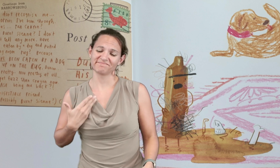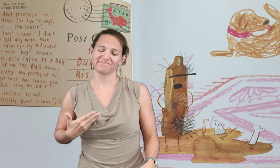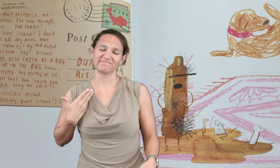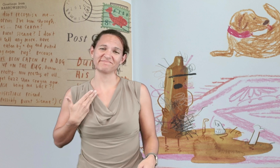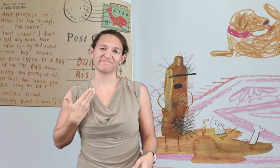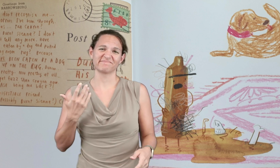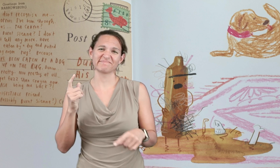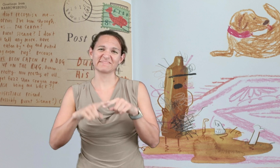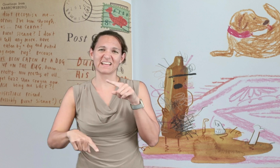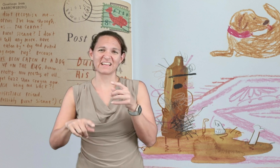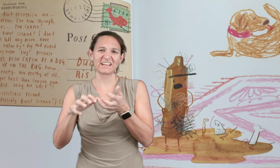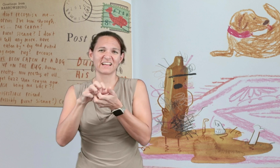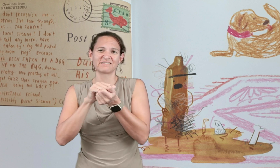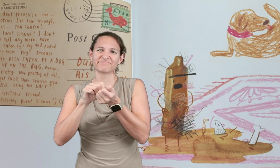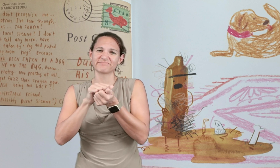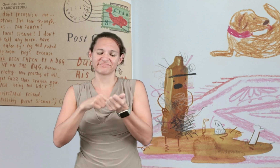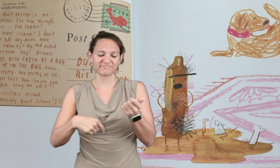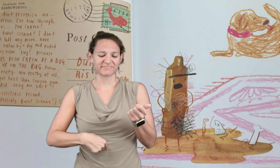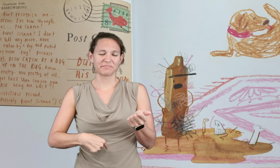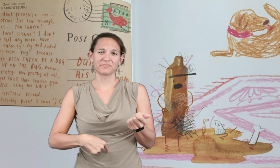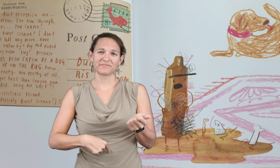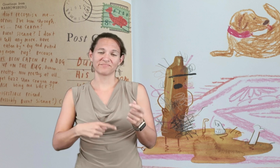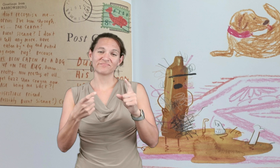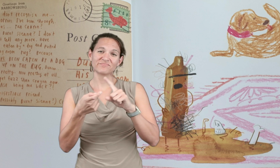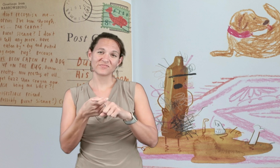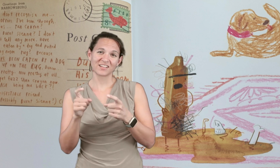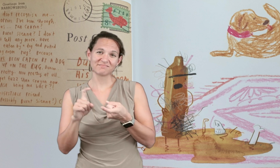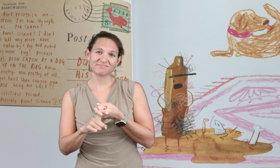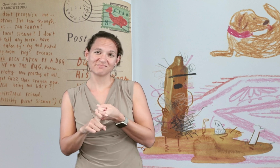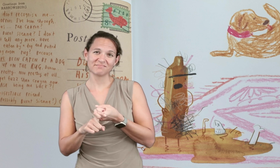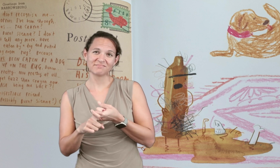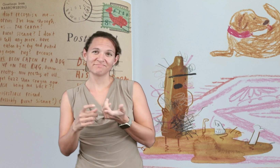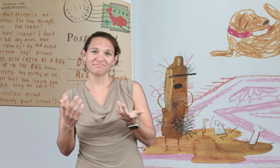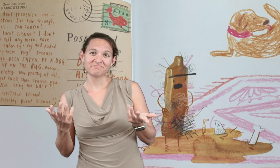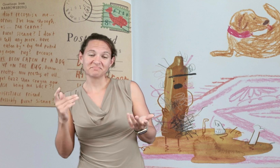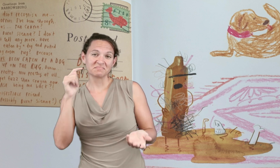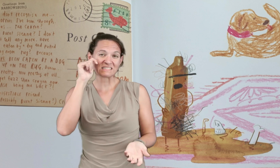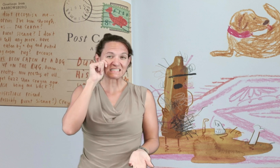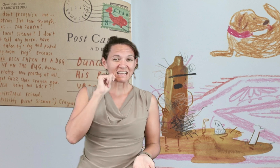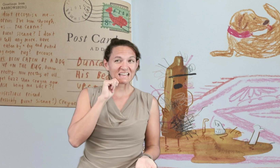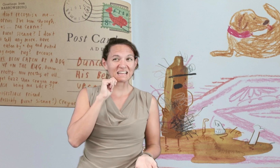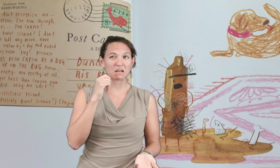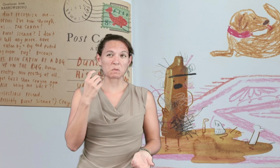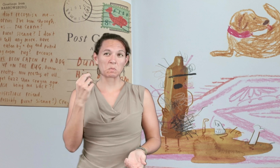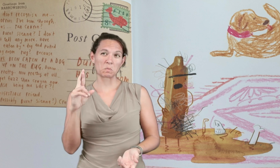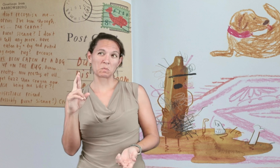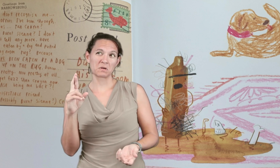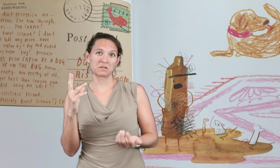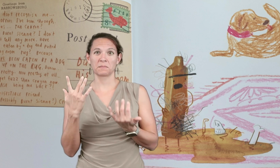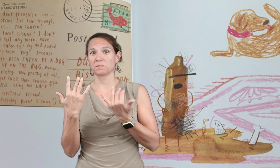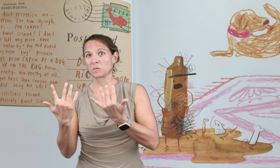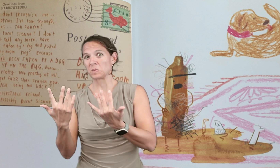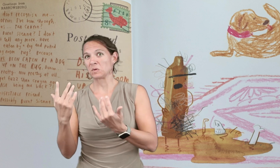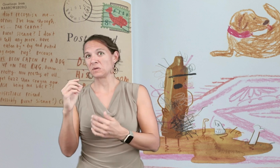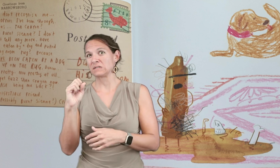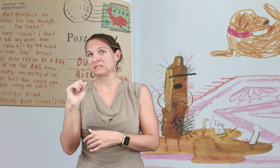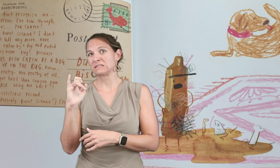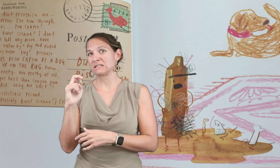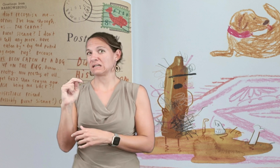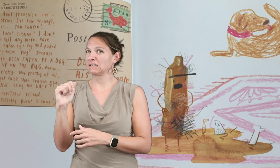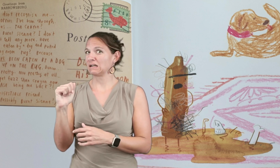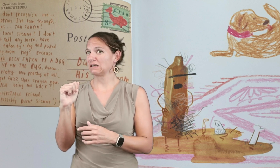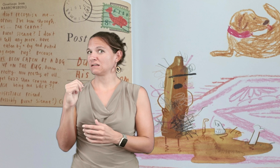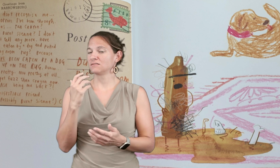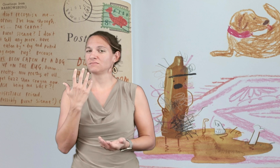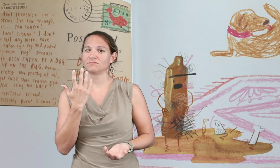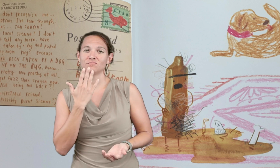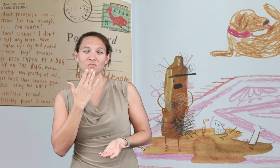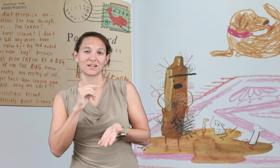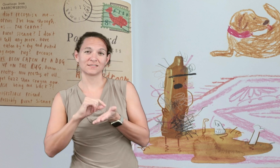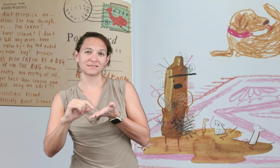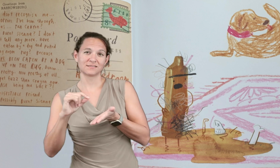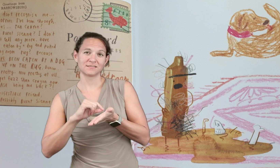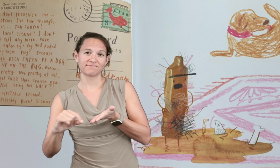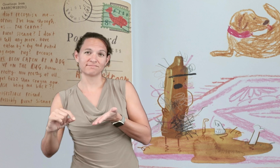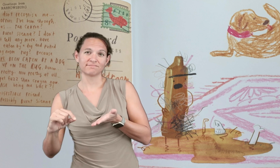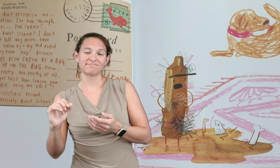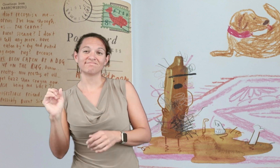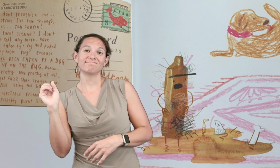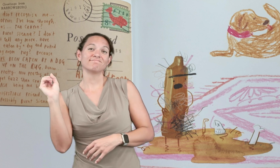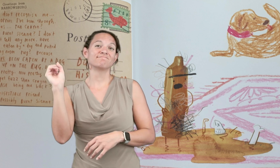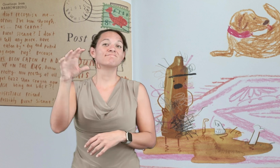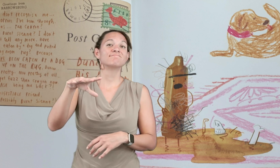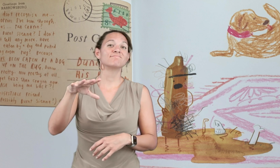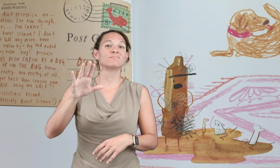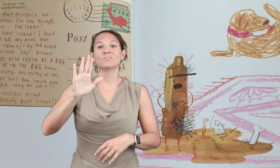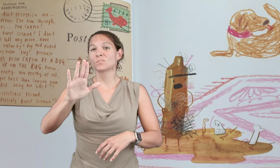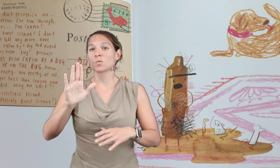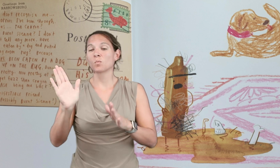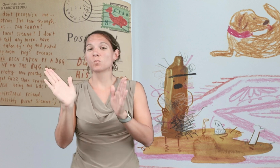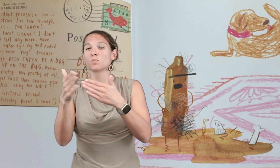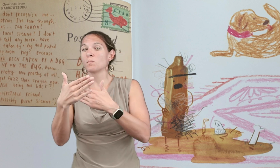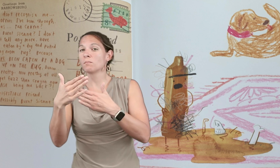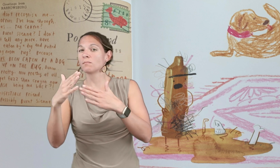Your indigestible friend, Tan (or possibly Burnt Sienna?) Crayon. Sent to your room in your house.”